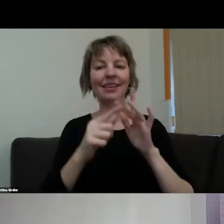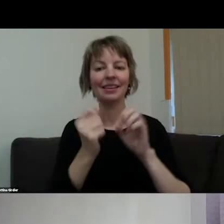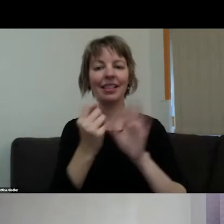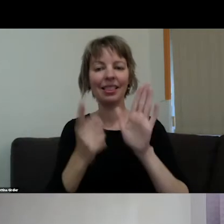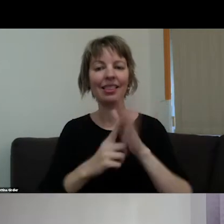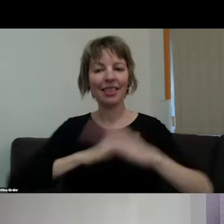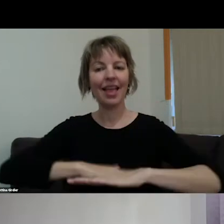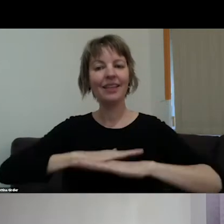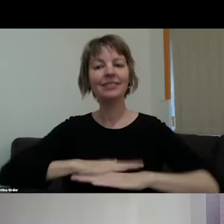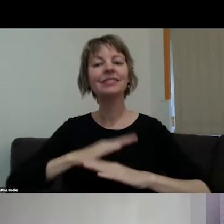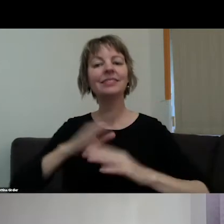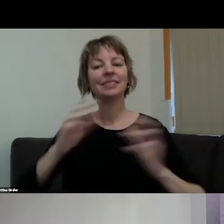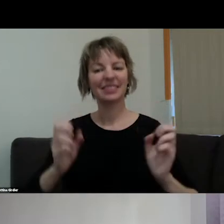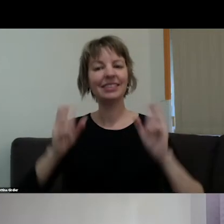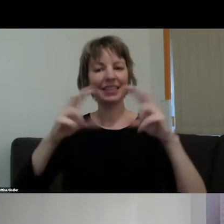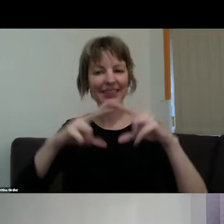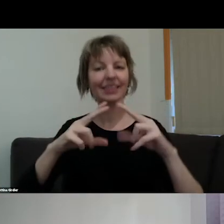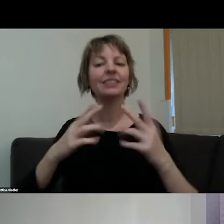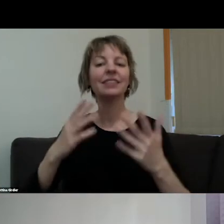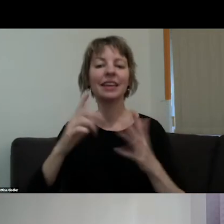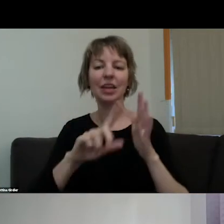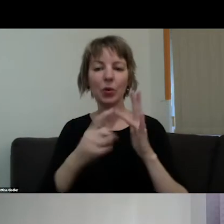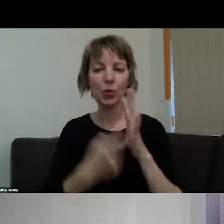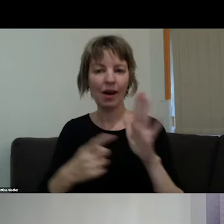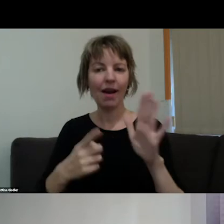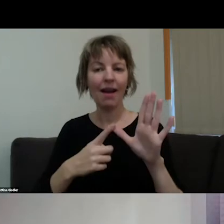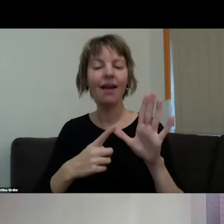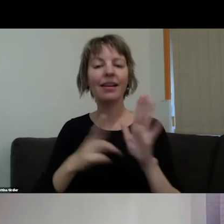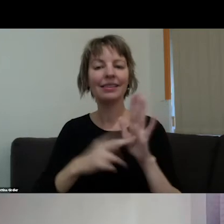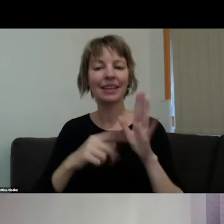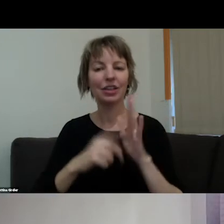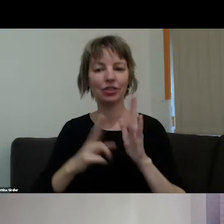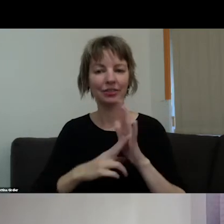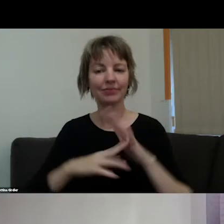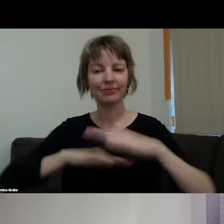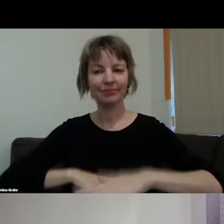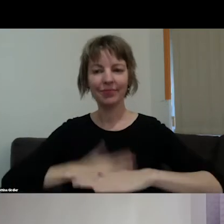and pay my respect to elders, past, present and emerging.